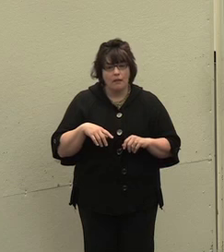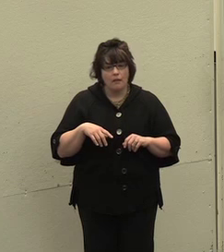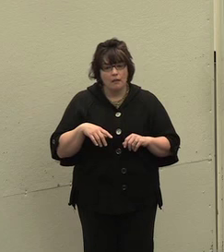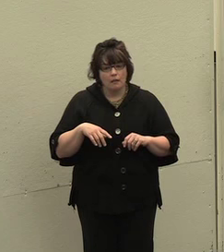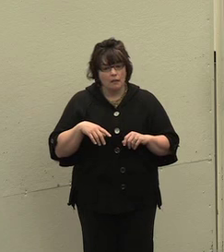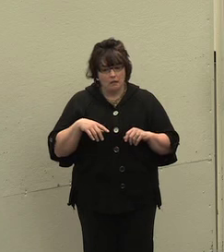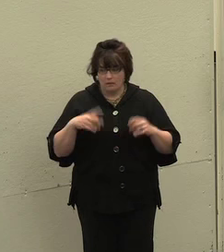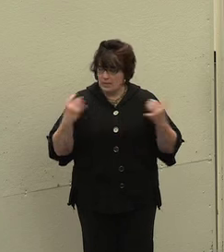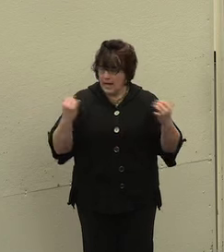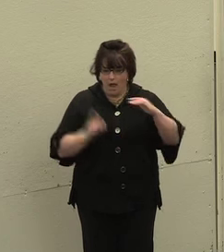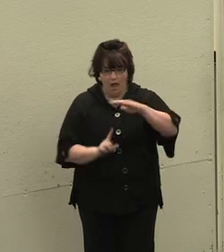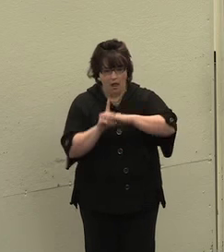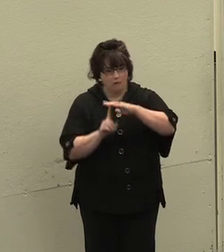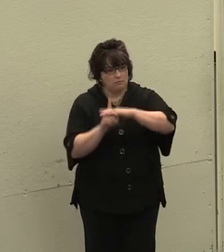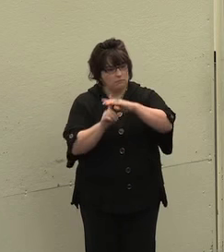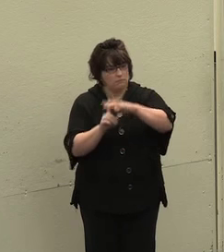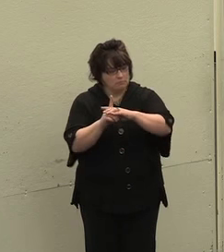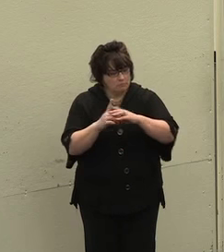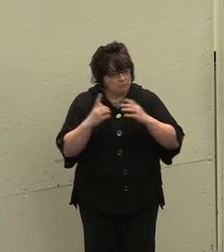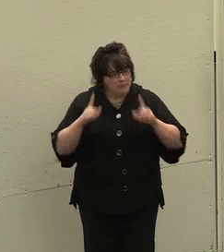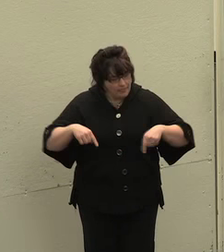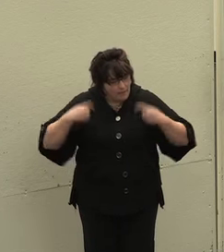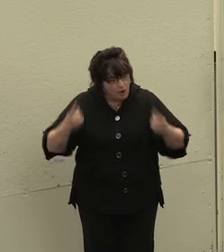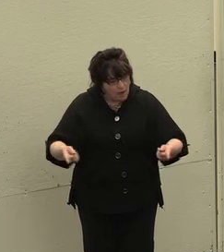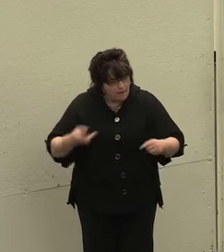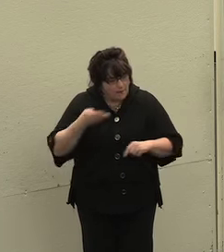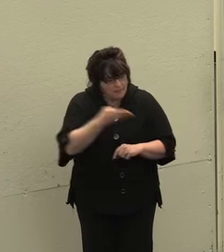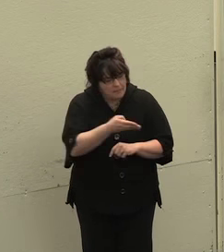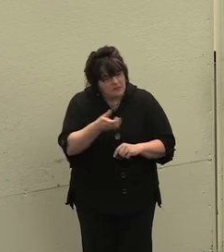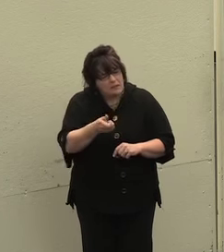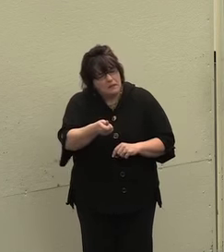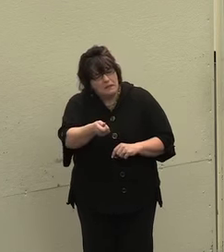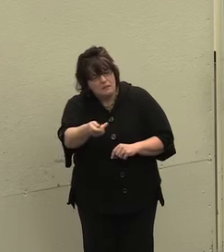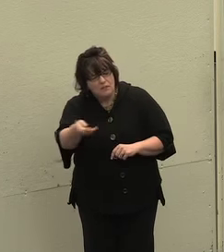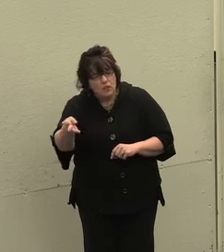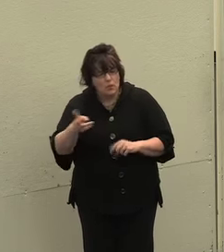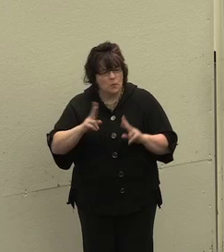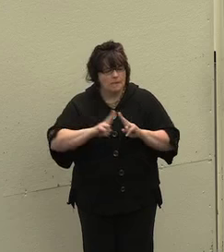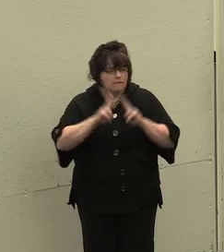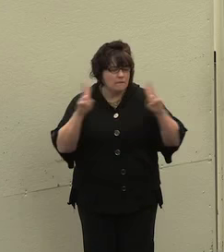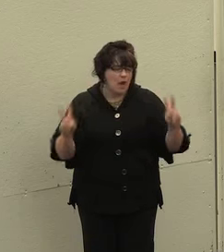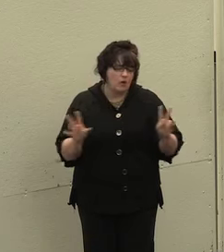there have been a few really significant architects.